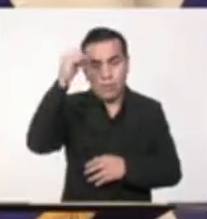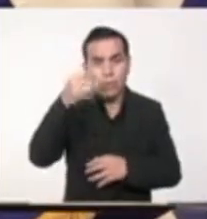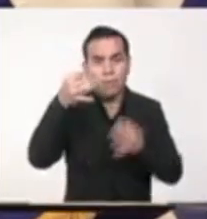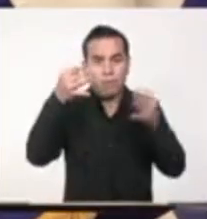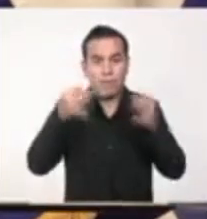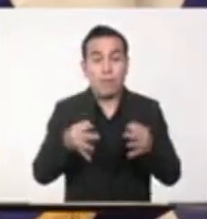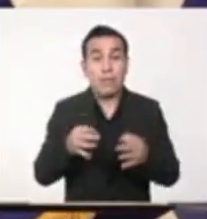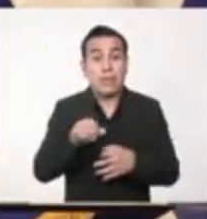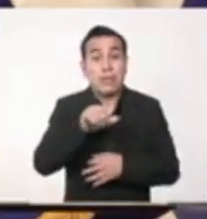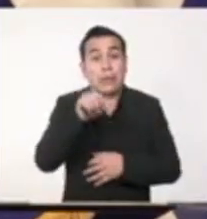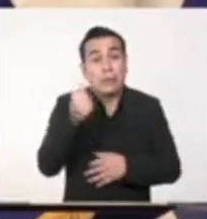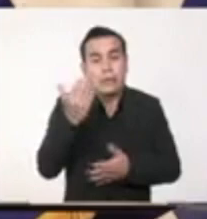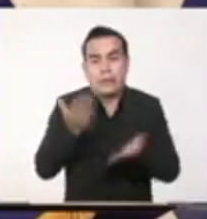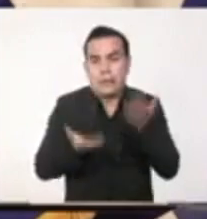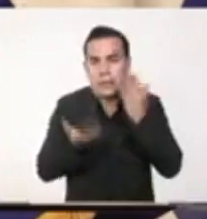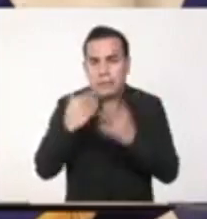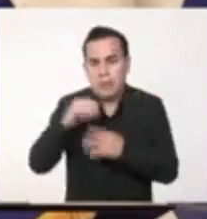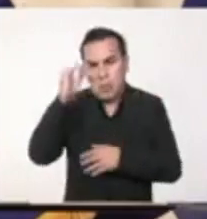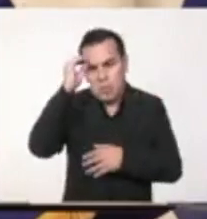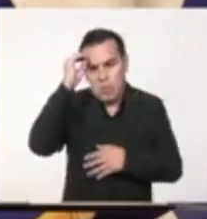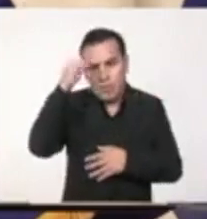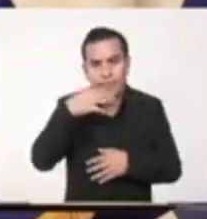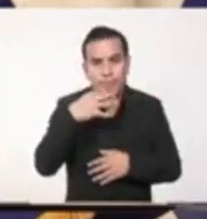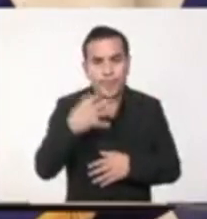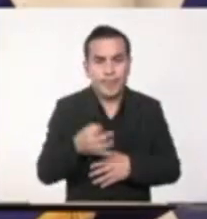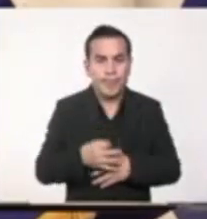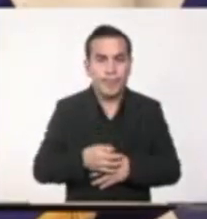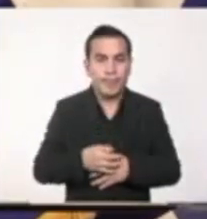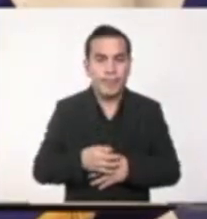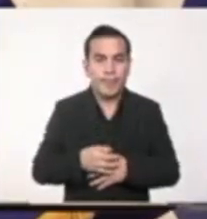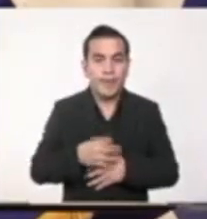There will be others and with a very good phrase, the one mentioned by the